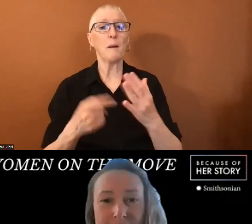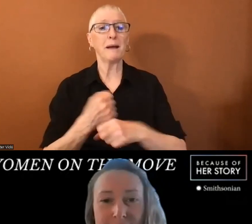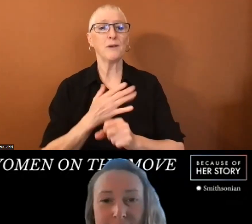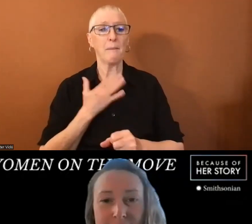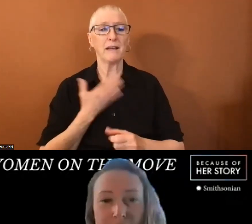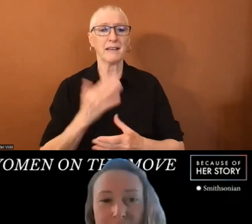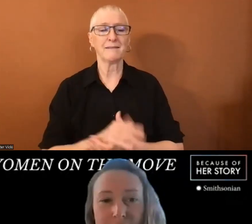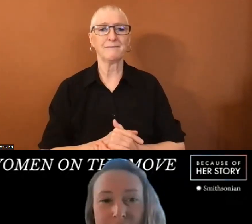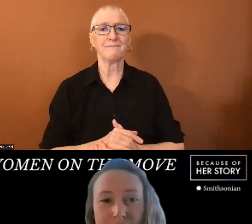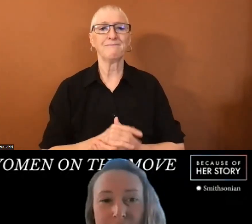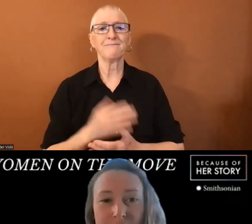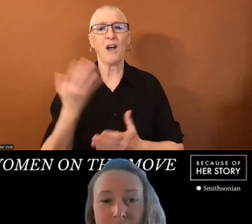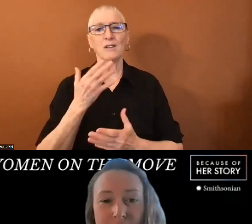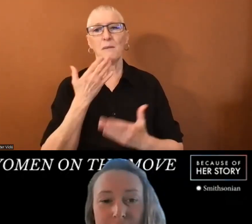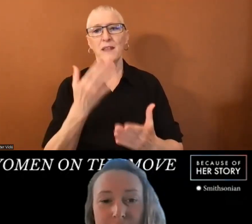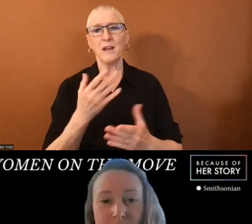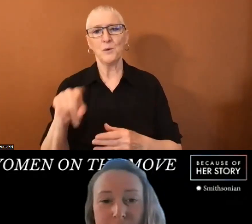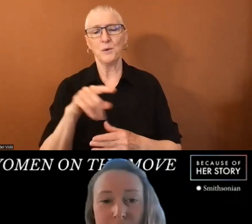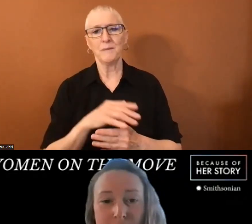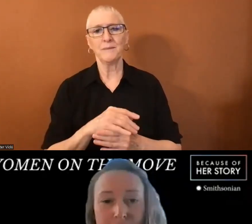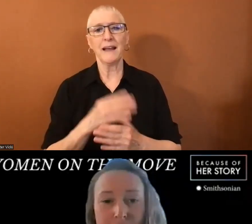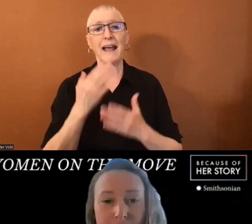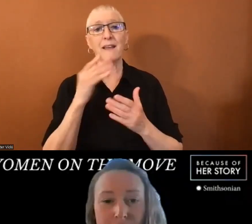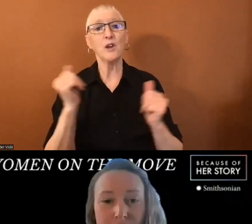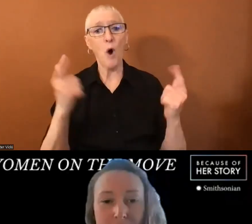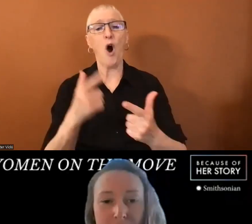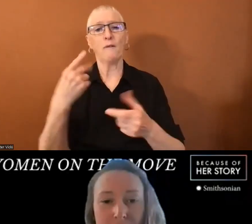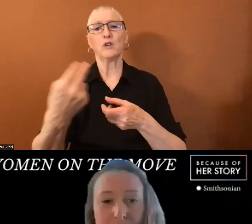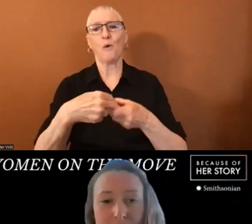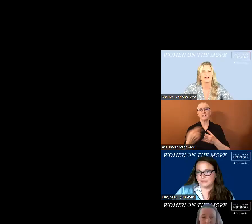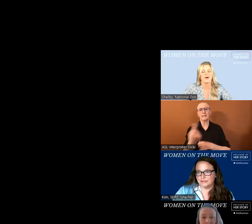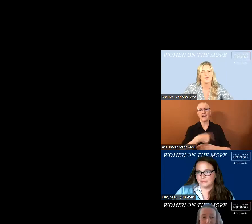Shelby: Awesome. Thank you guys so much and thank you all for joining us today and we hope